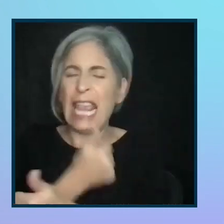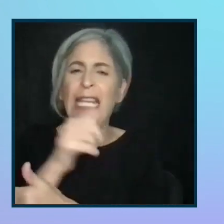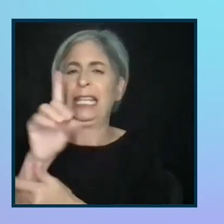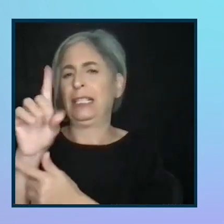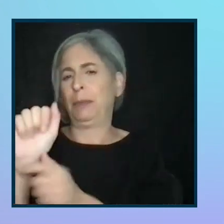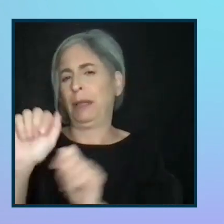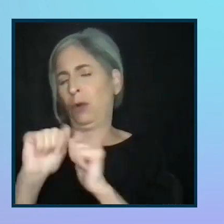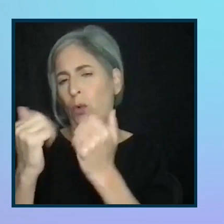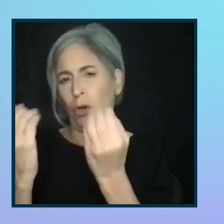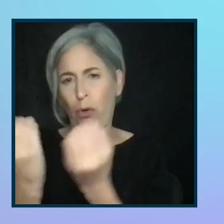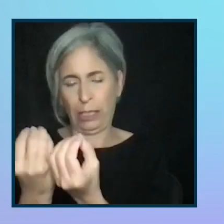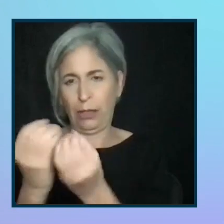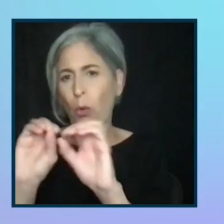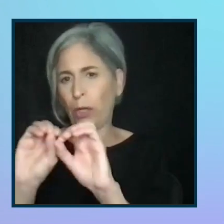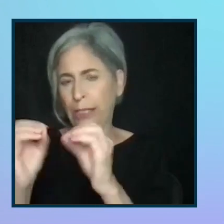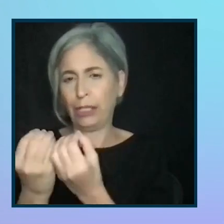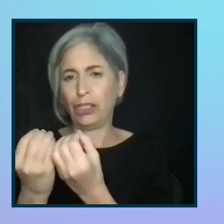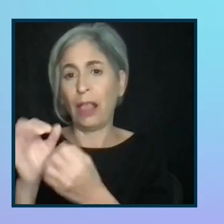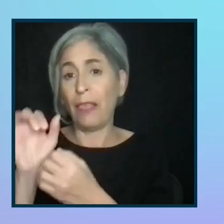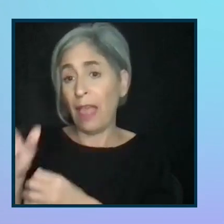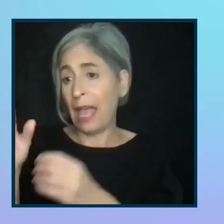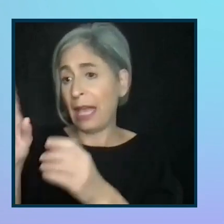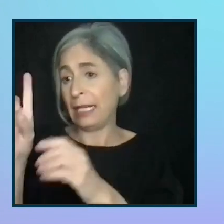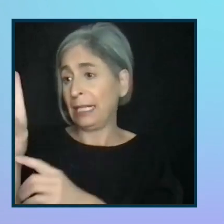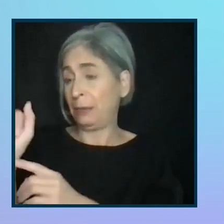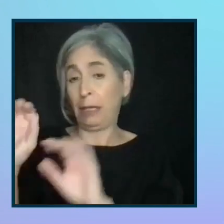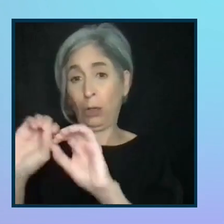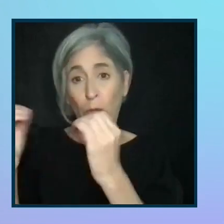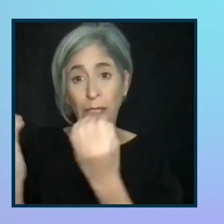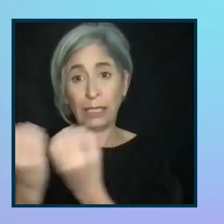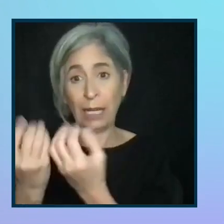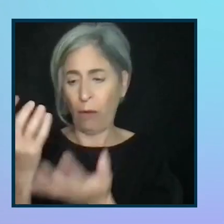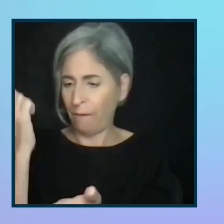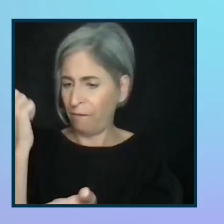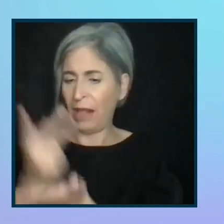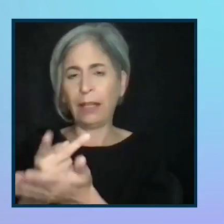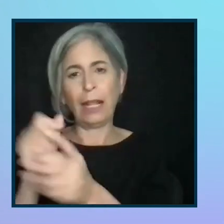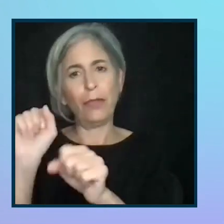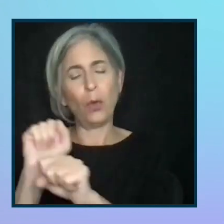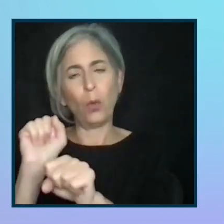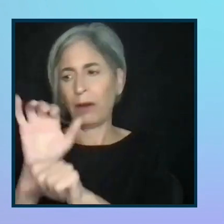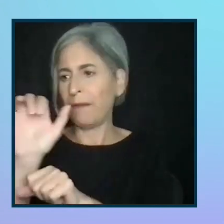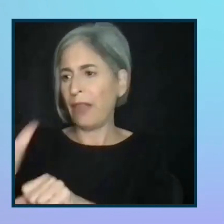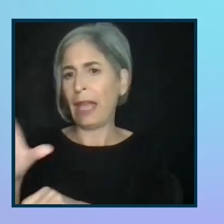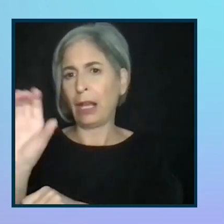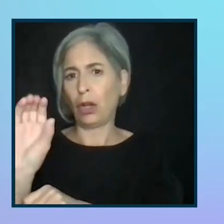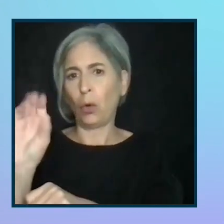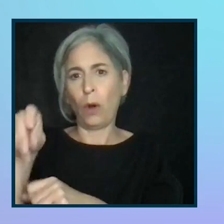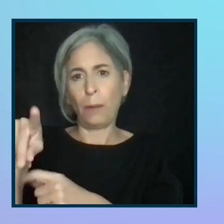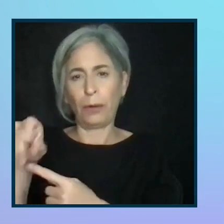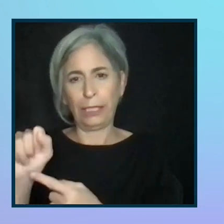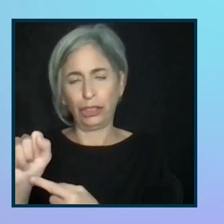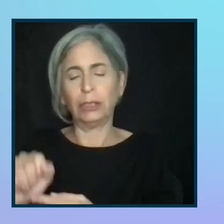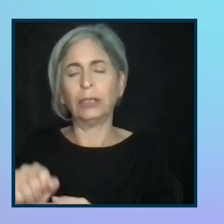what happens is, is that disability organization will validate the work of that corporation. And because of that,